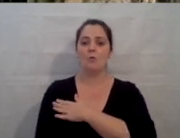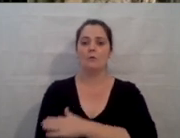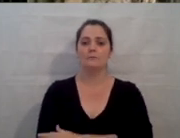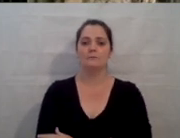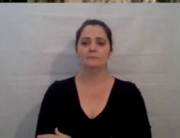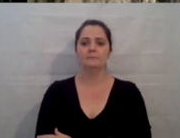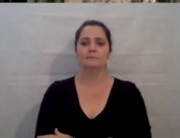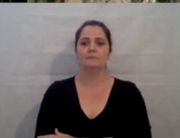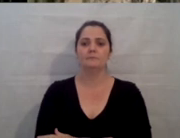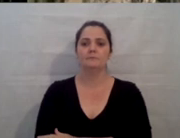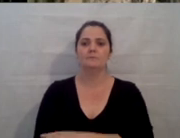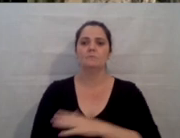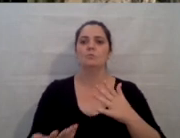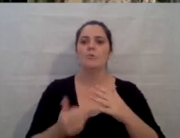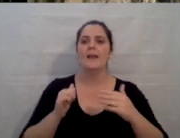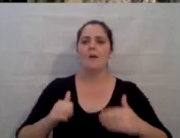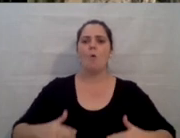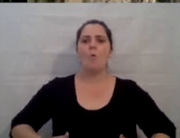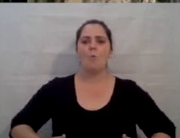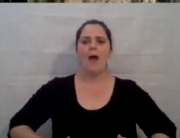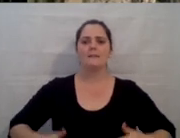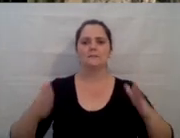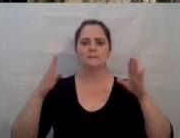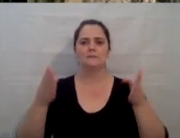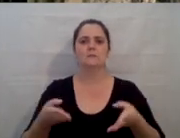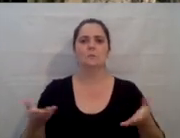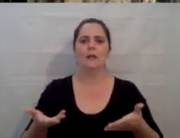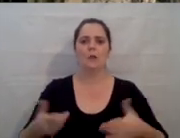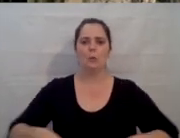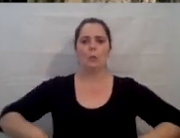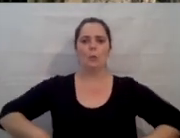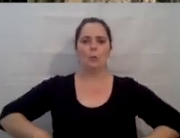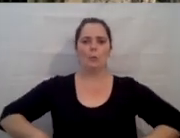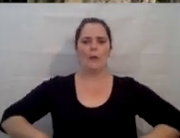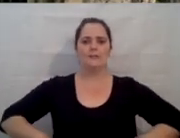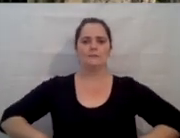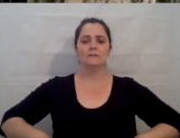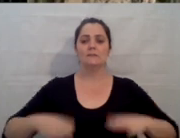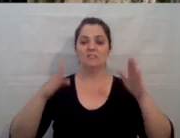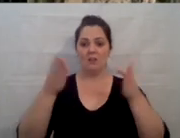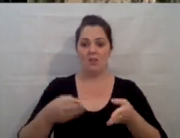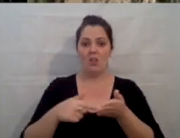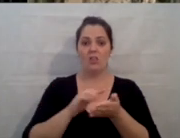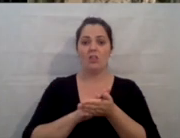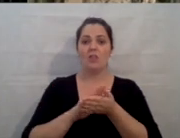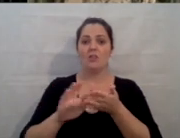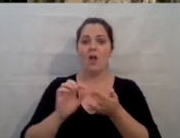his waist is up there, coming down his thigh, to his leg.